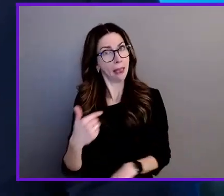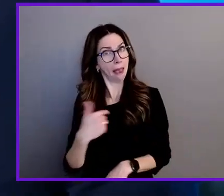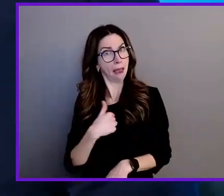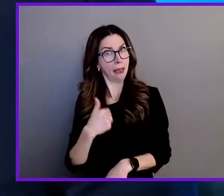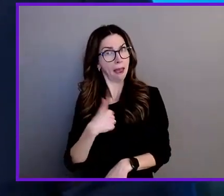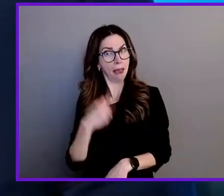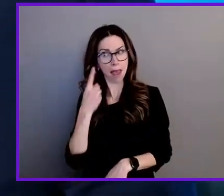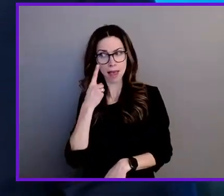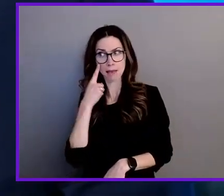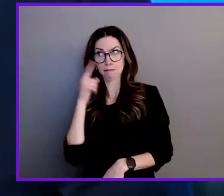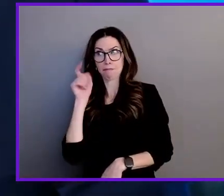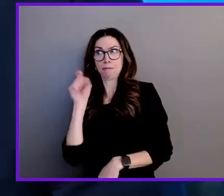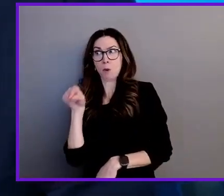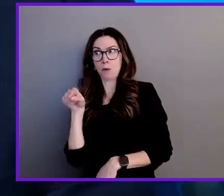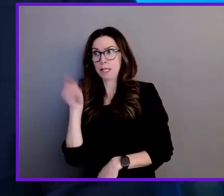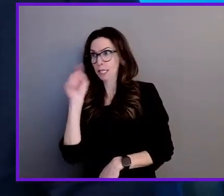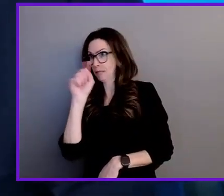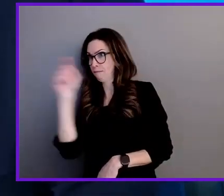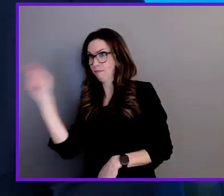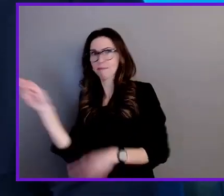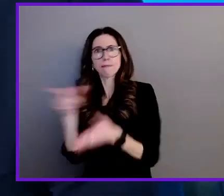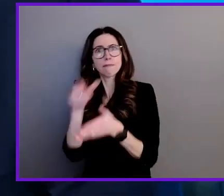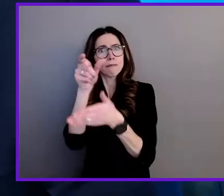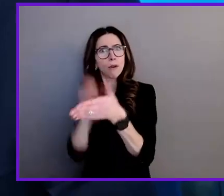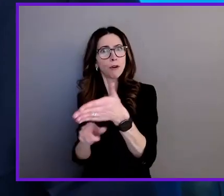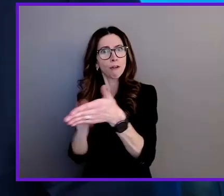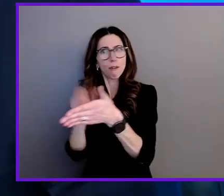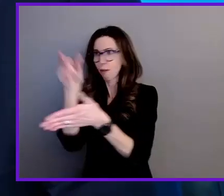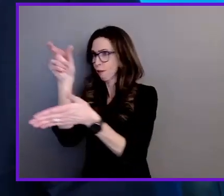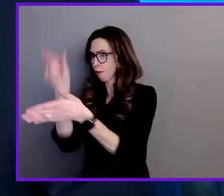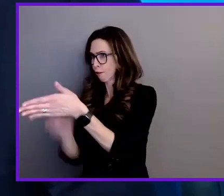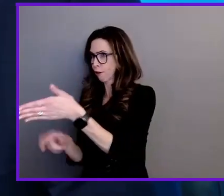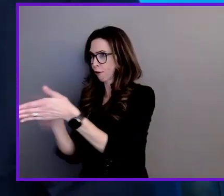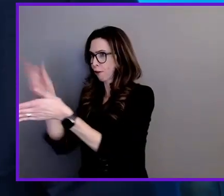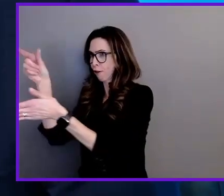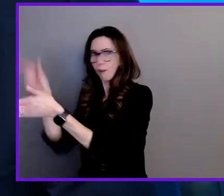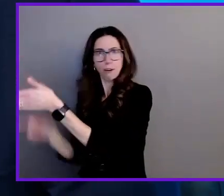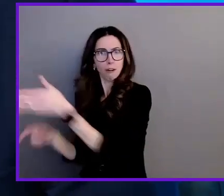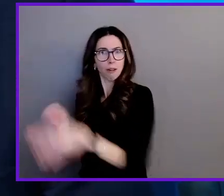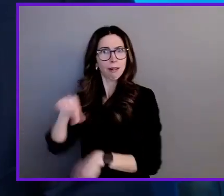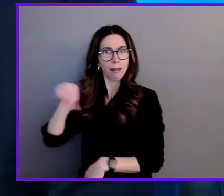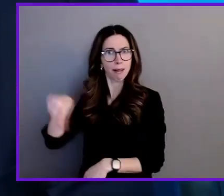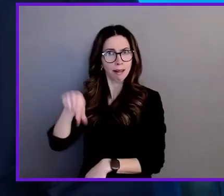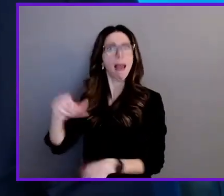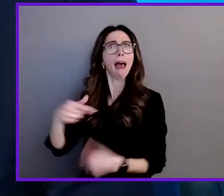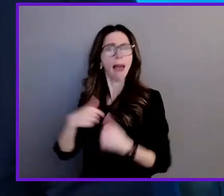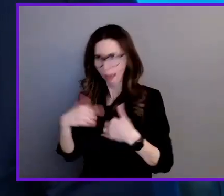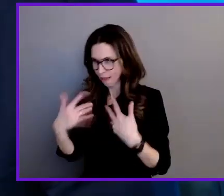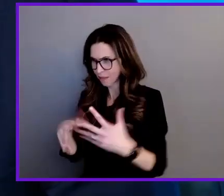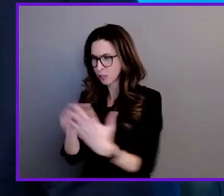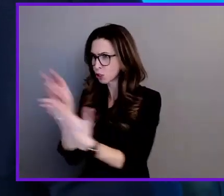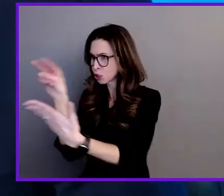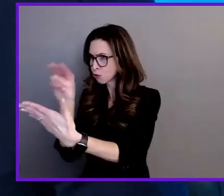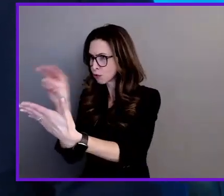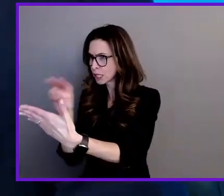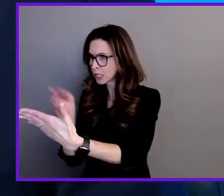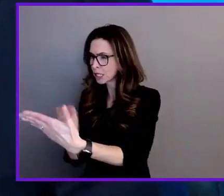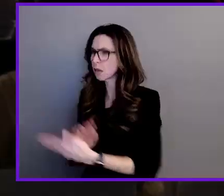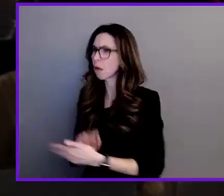reading in Quebec, to pay less attention to the importance